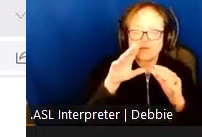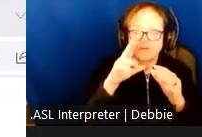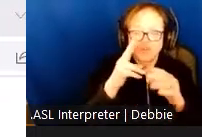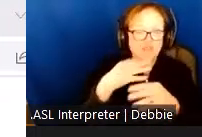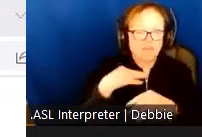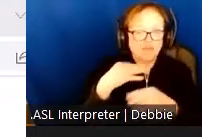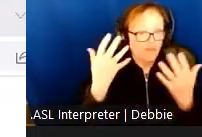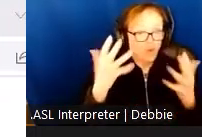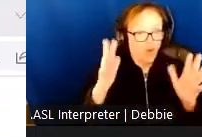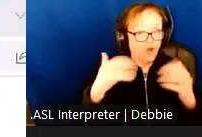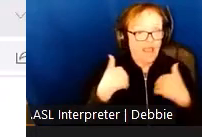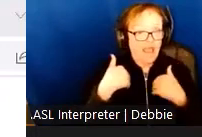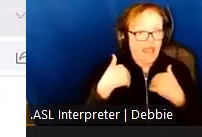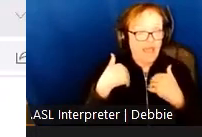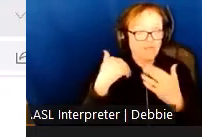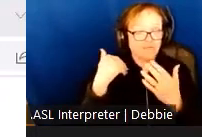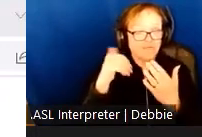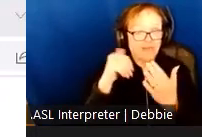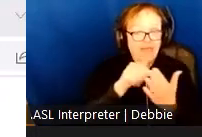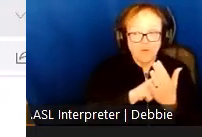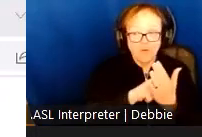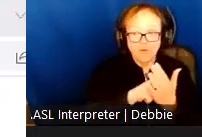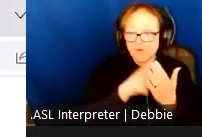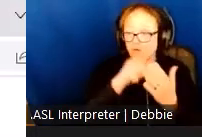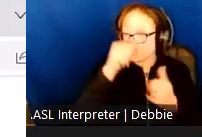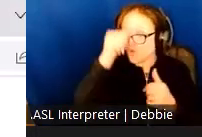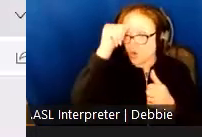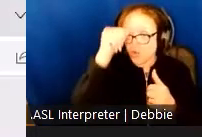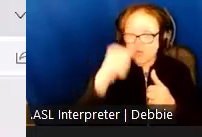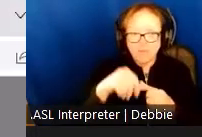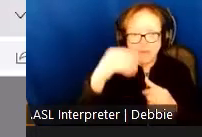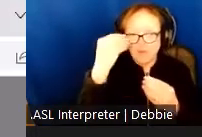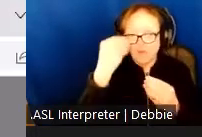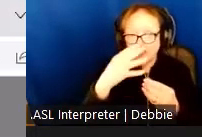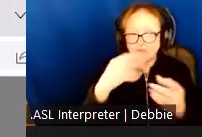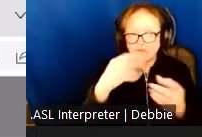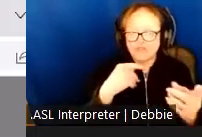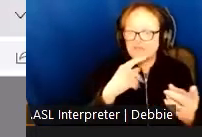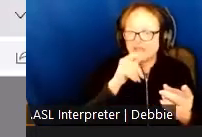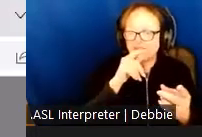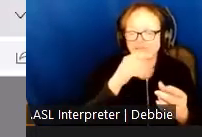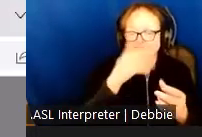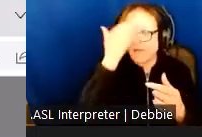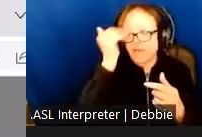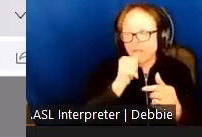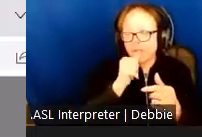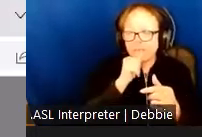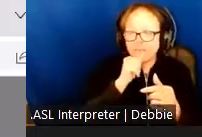remember your information, click the “Forgot Password?” link below the login fields to